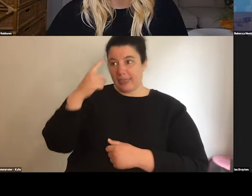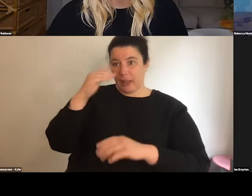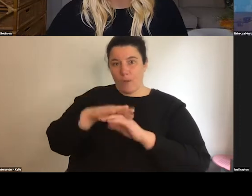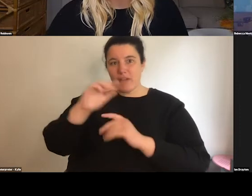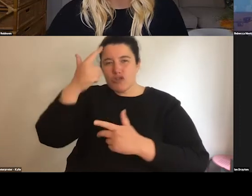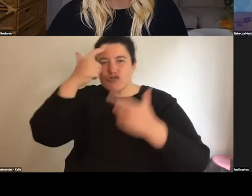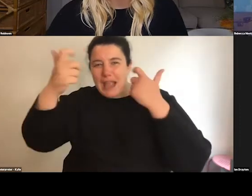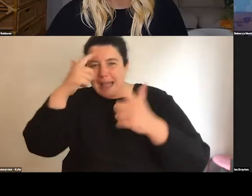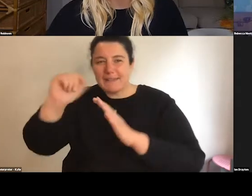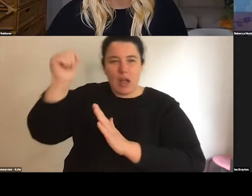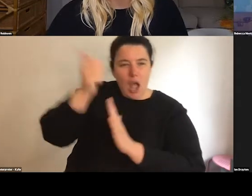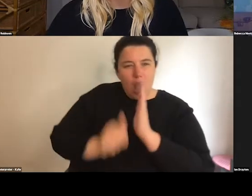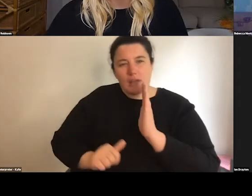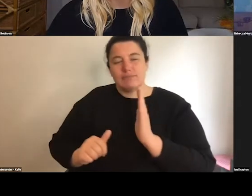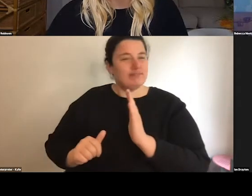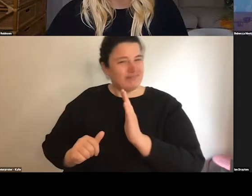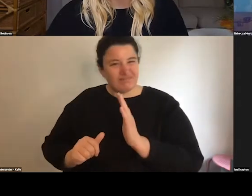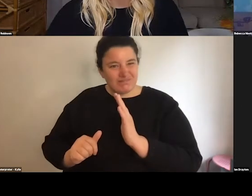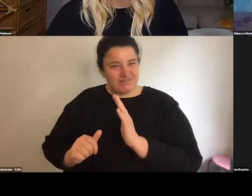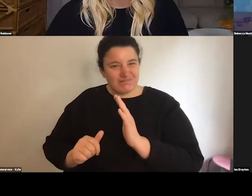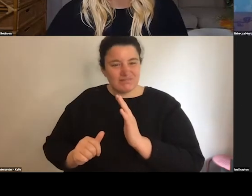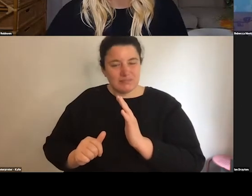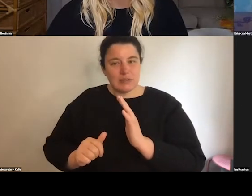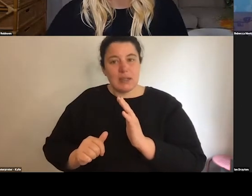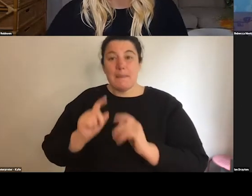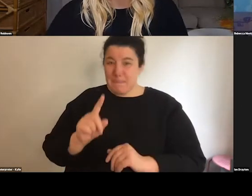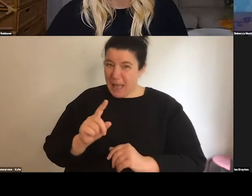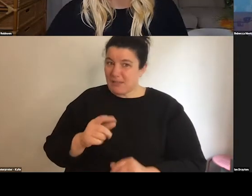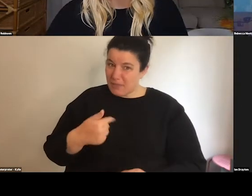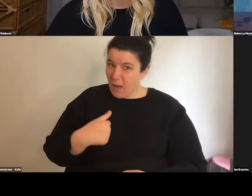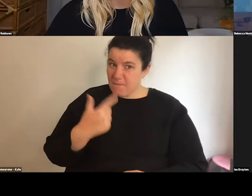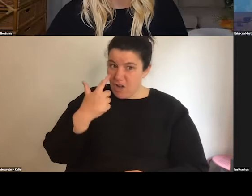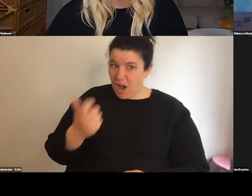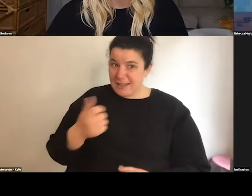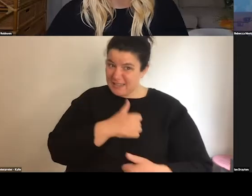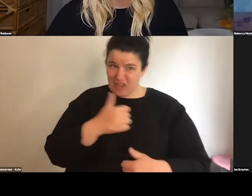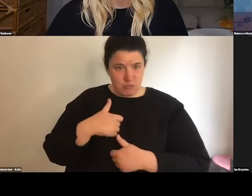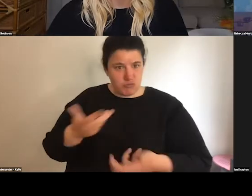of their work force. But I'm actually finding they are and becoming more and more so.